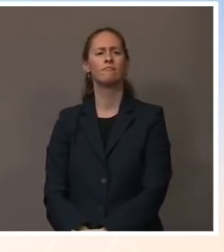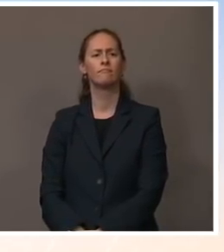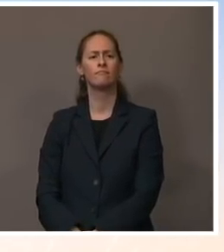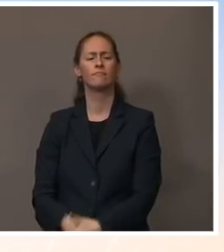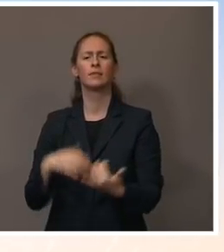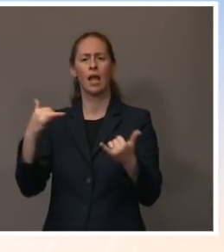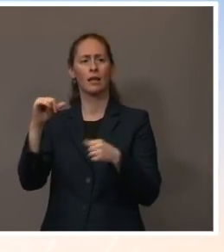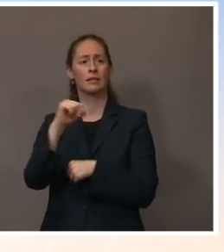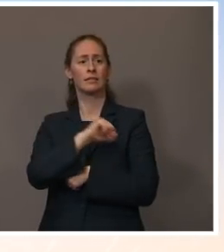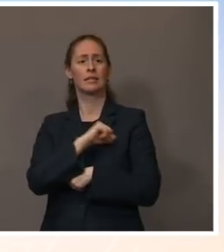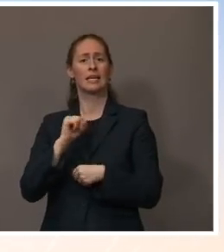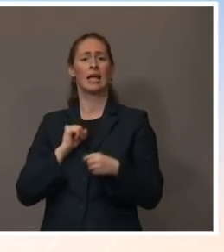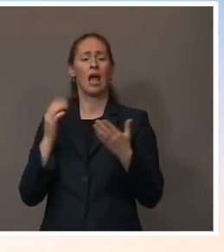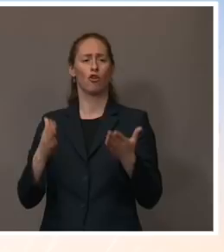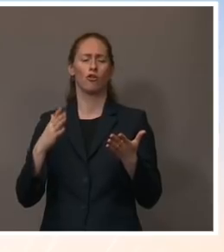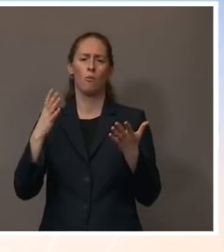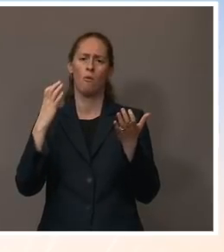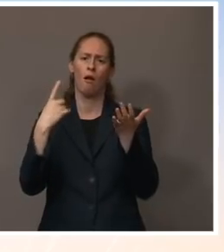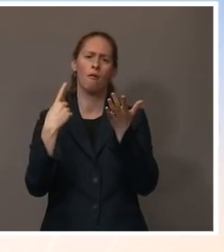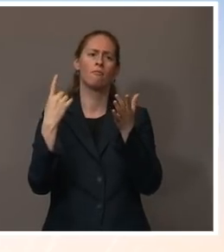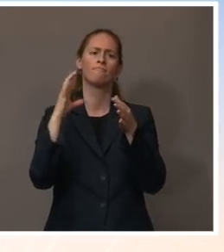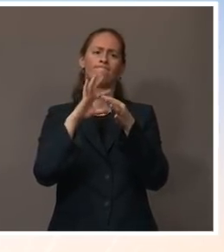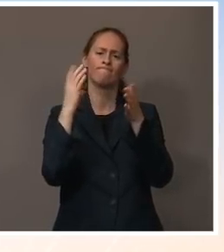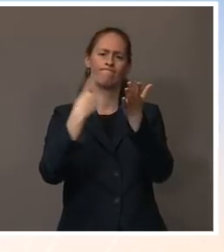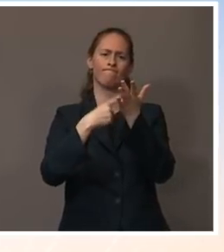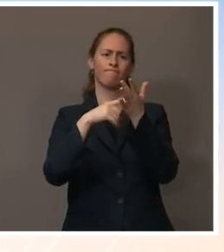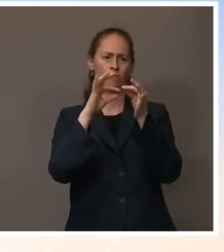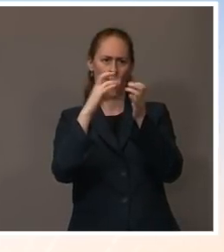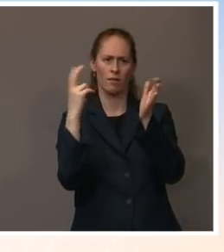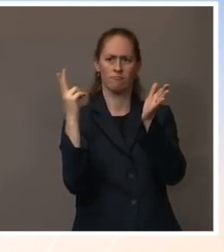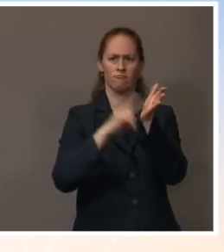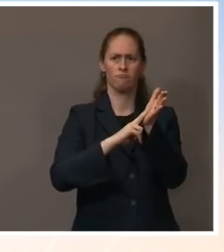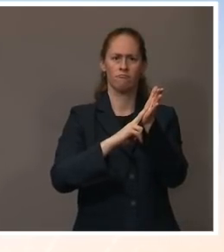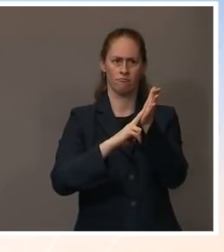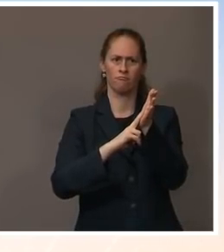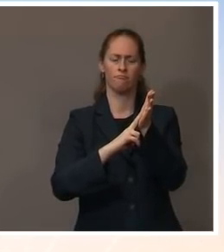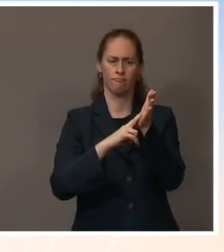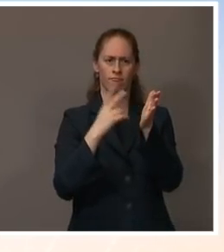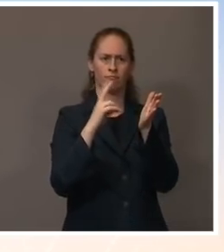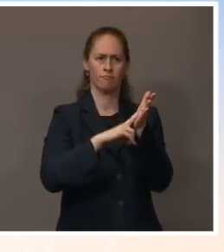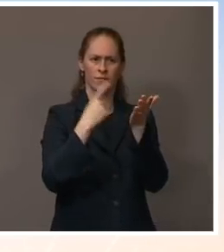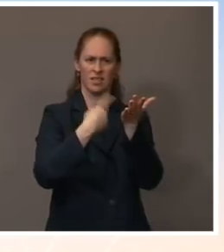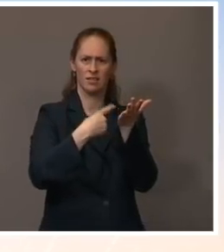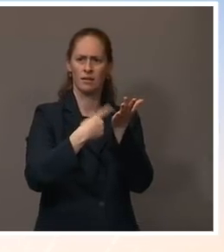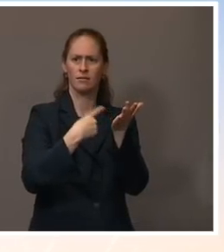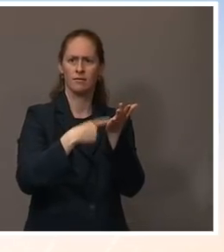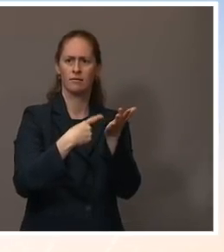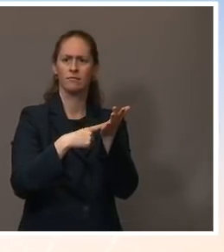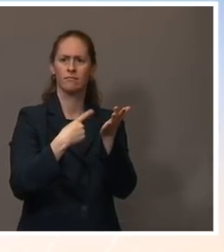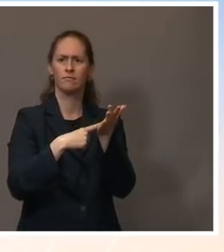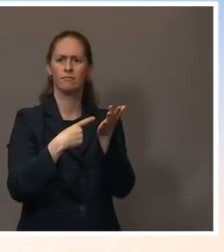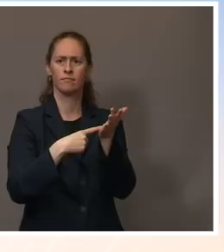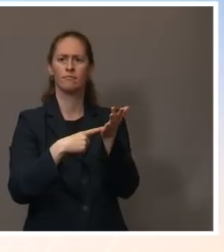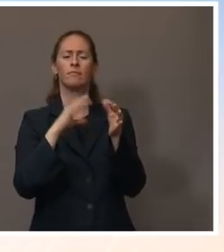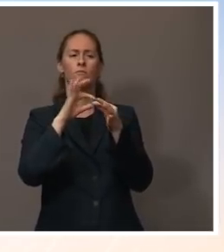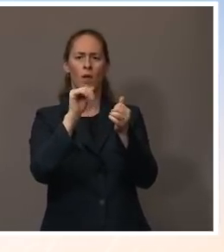to this bipartisan talks right now on the Jobs Plan, that that would essentially stop momentum